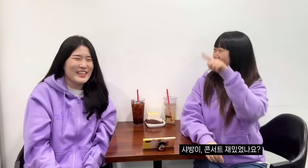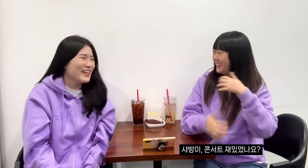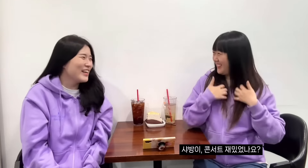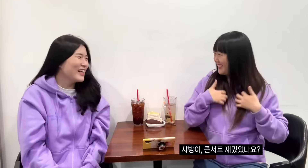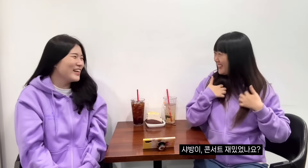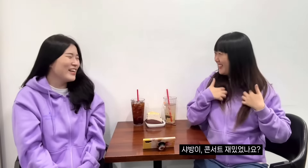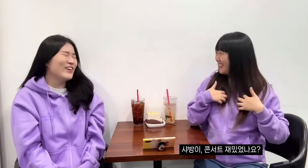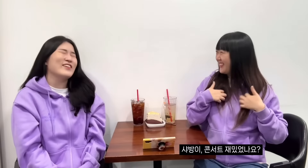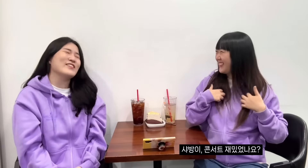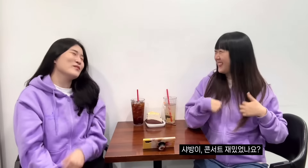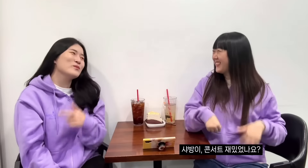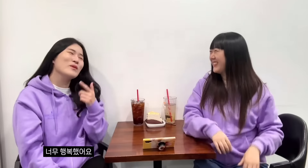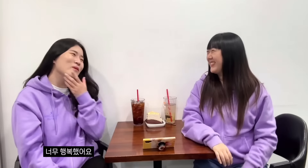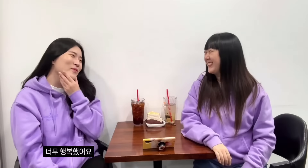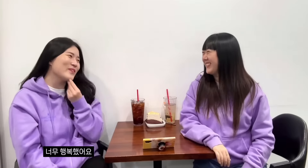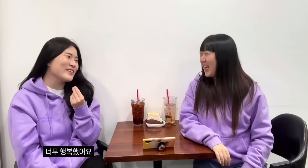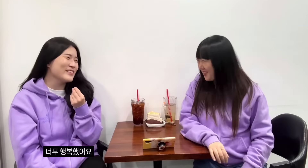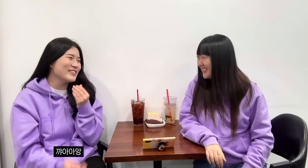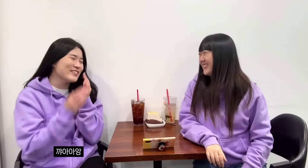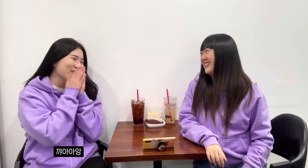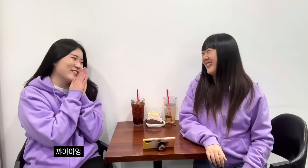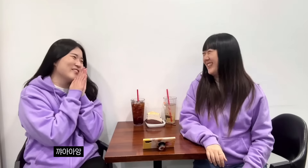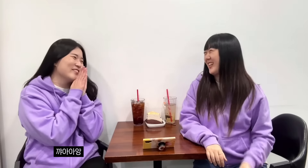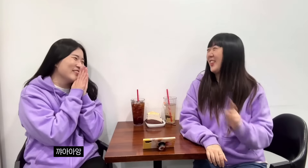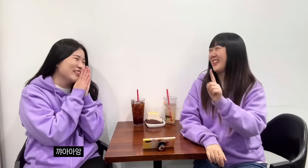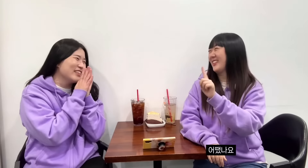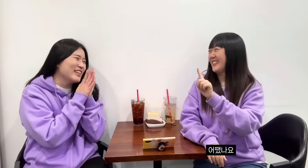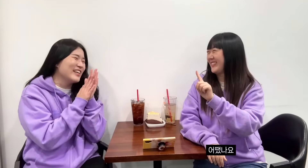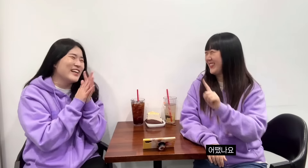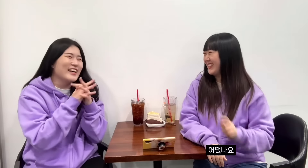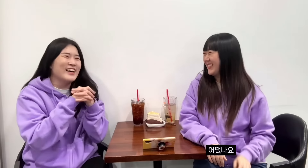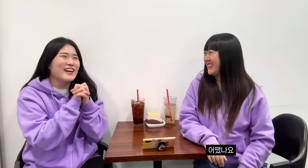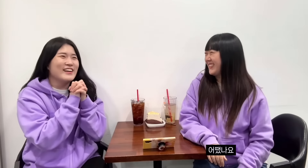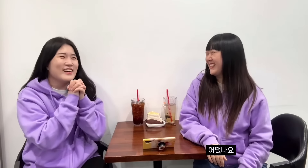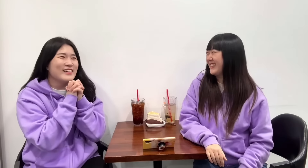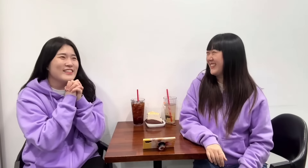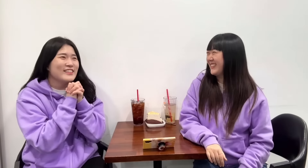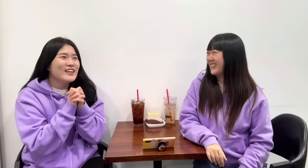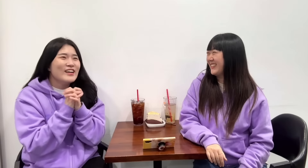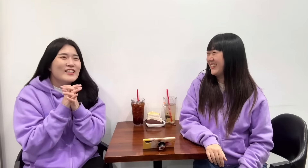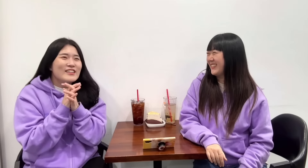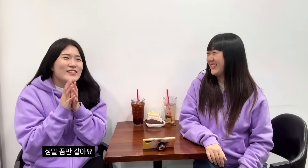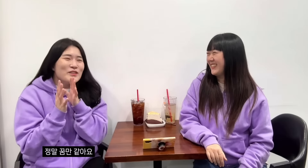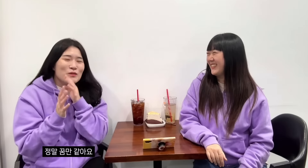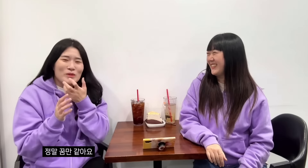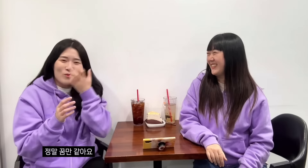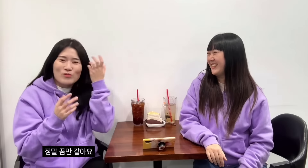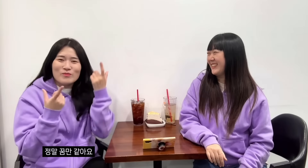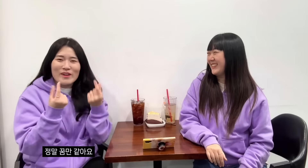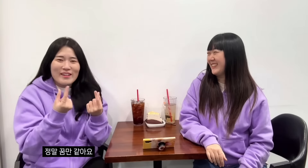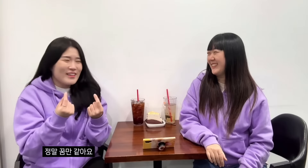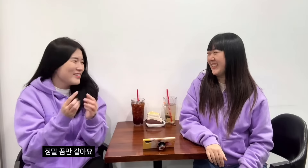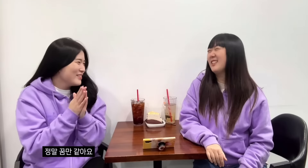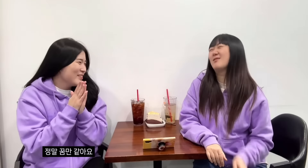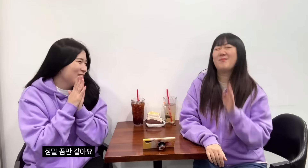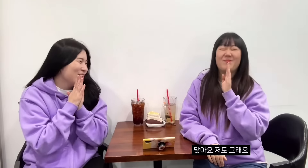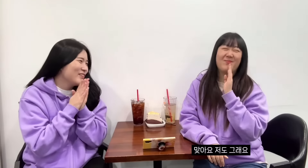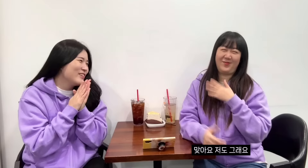Did you enjoy the concert? I was so happy he he he How was it? It's like a dream